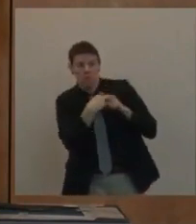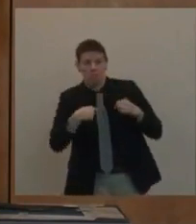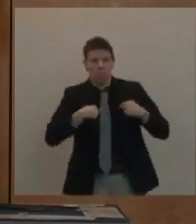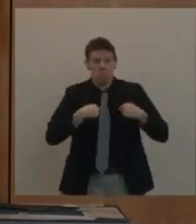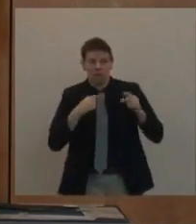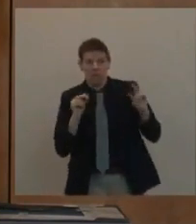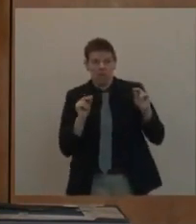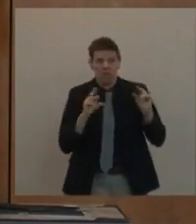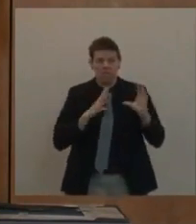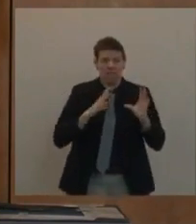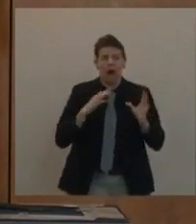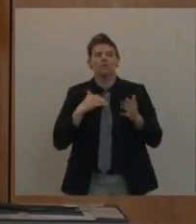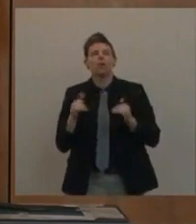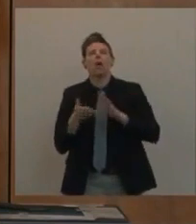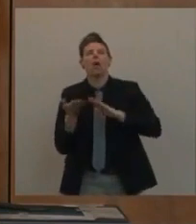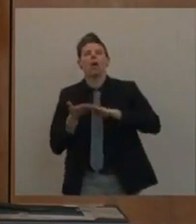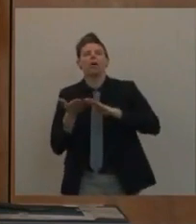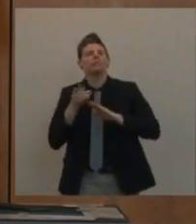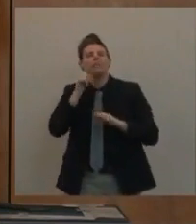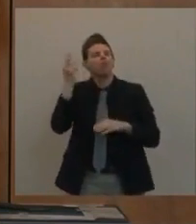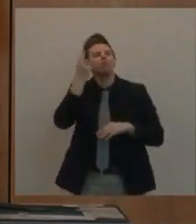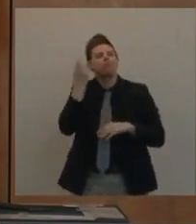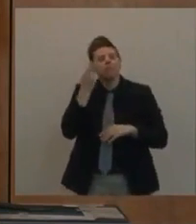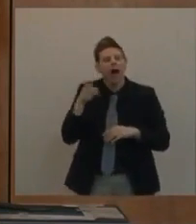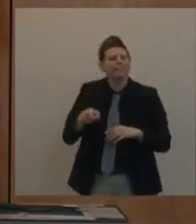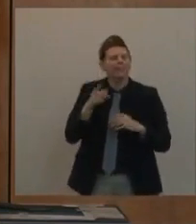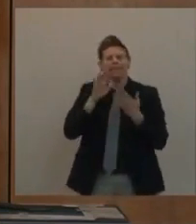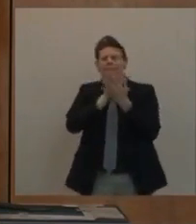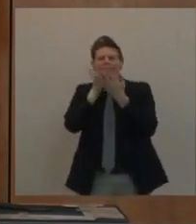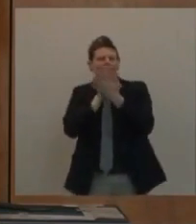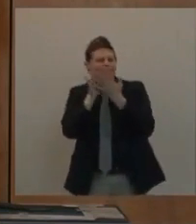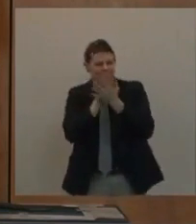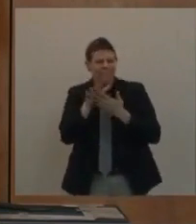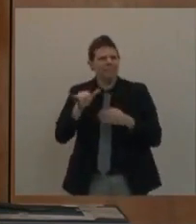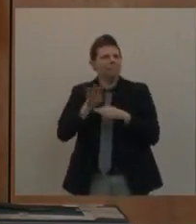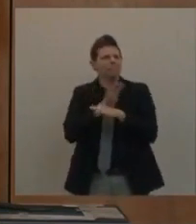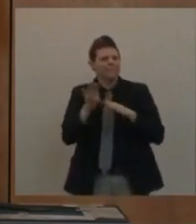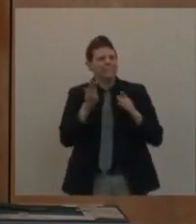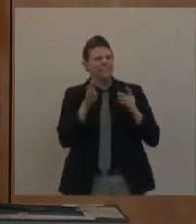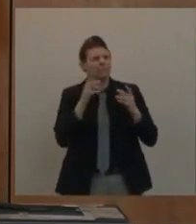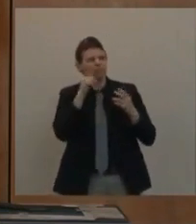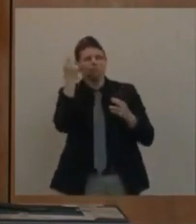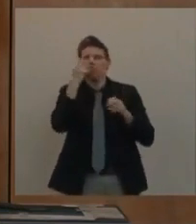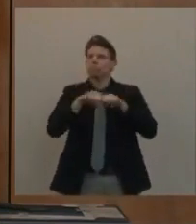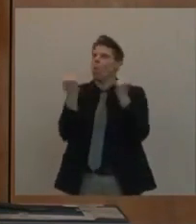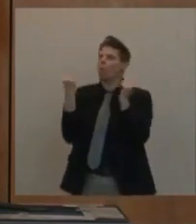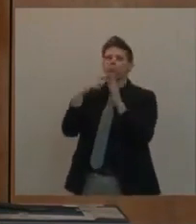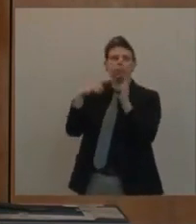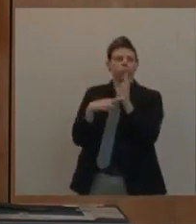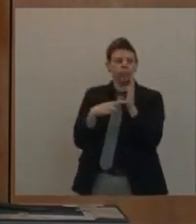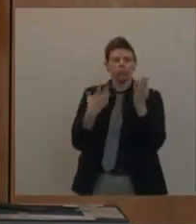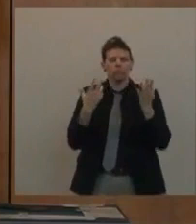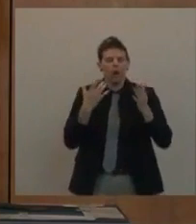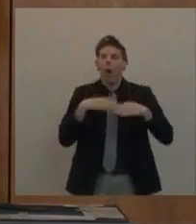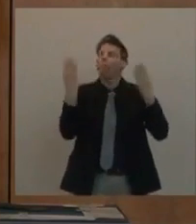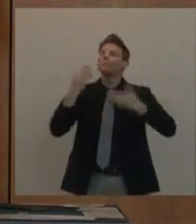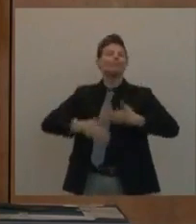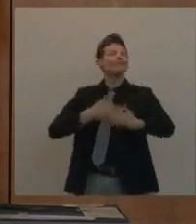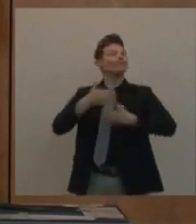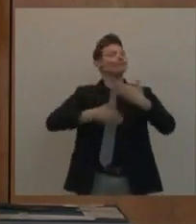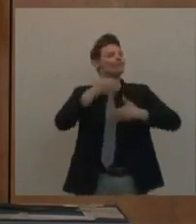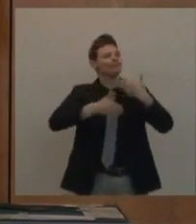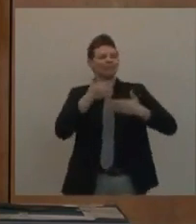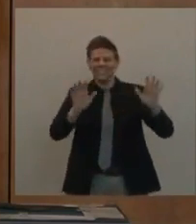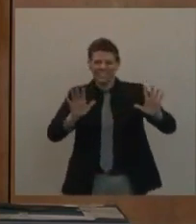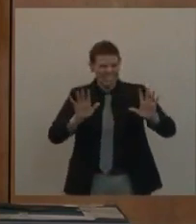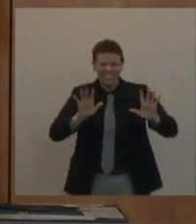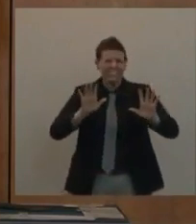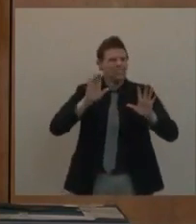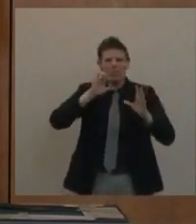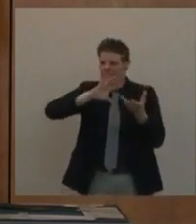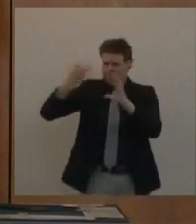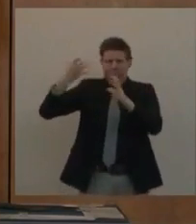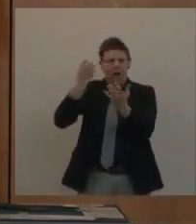THAT MEANS BUSINESSES WHO HAVE EITHER MISTAKENLY MISUNDERSTOOD AND WE CAN WORK WITHOUT, OR WHO VIOLATE THE ORDERS.